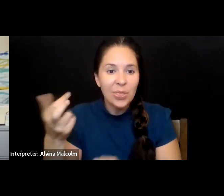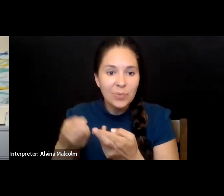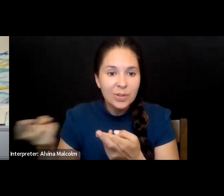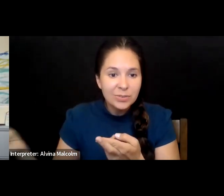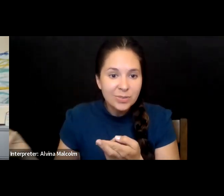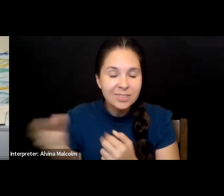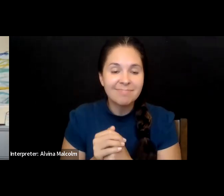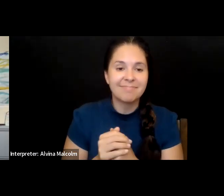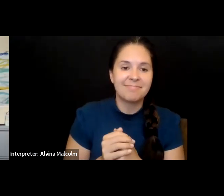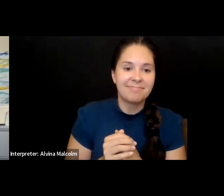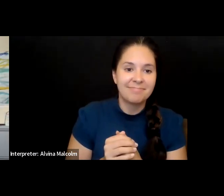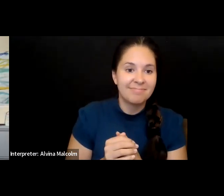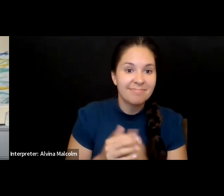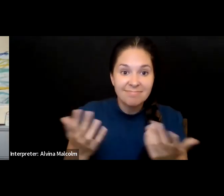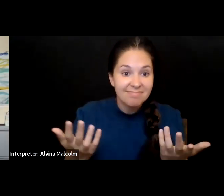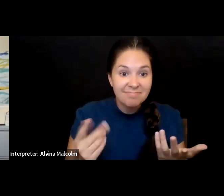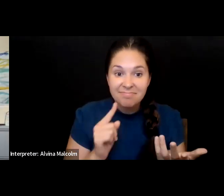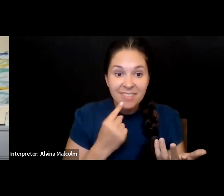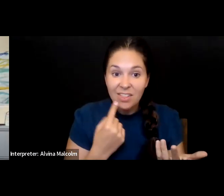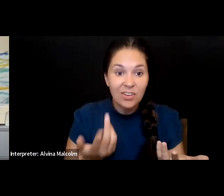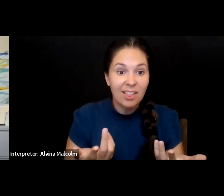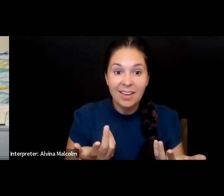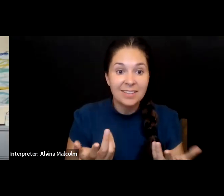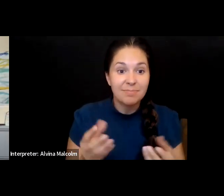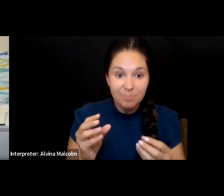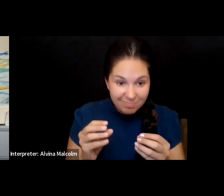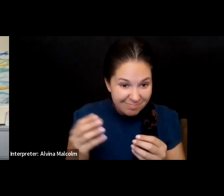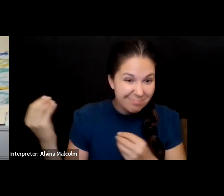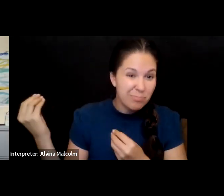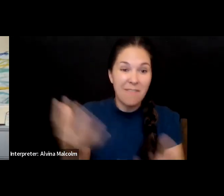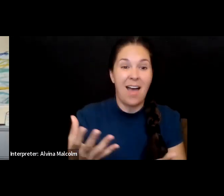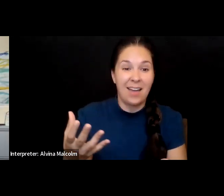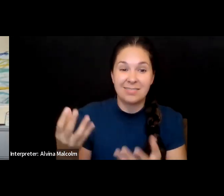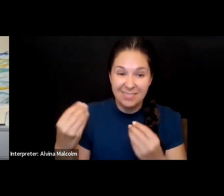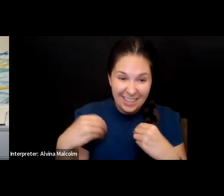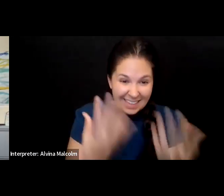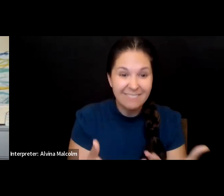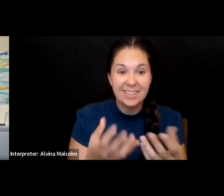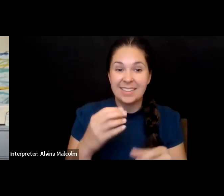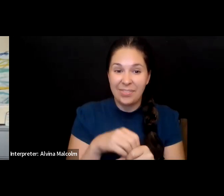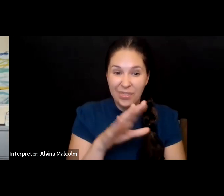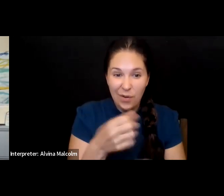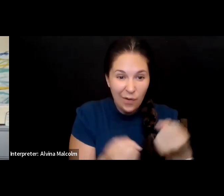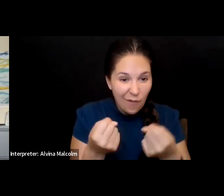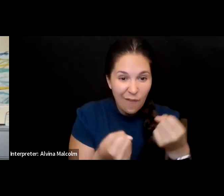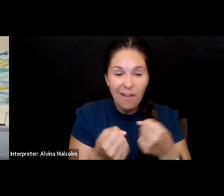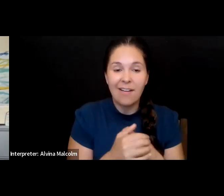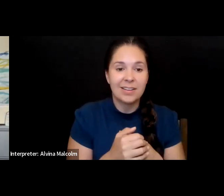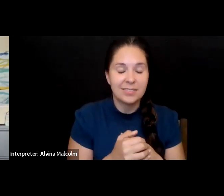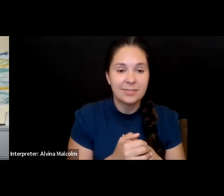drive-through vaccine that they also could get food, they could also get